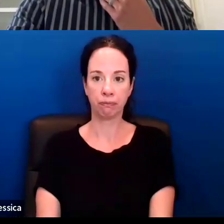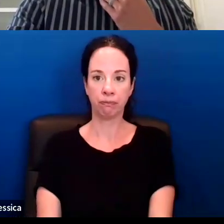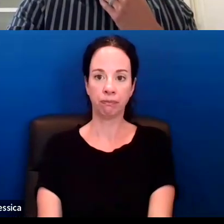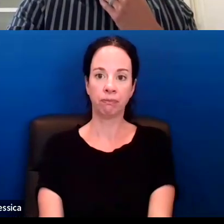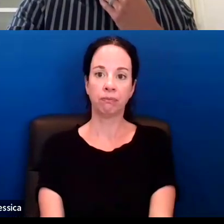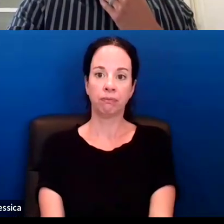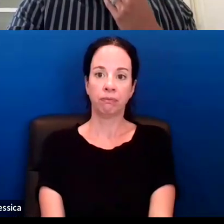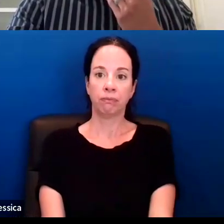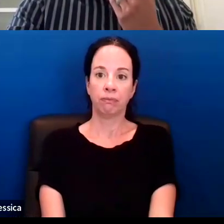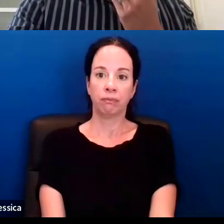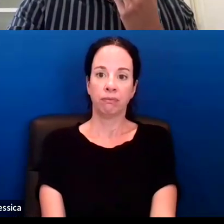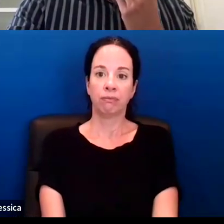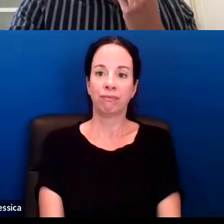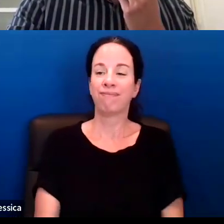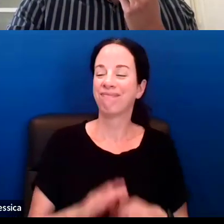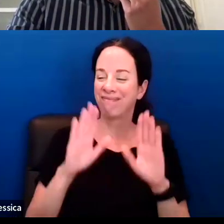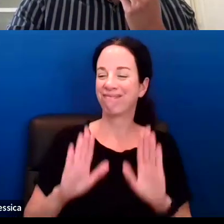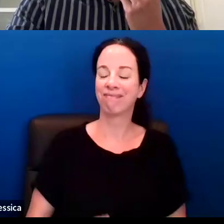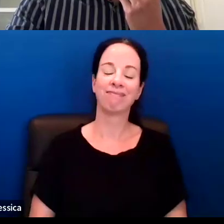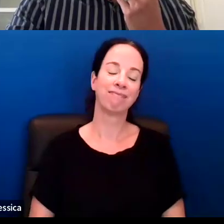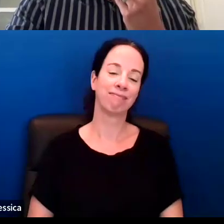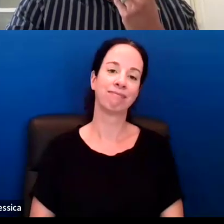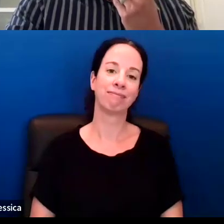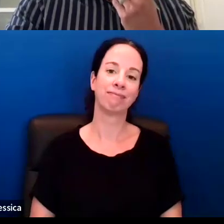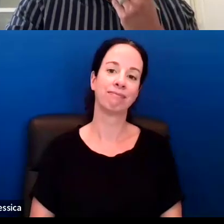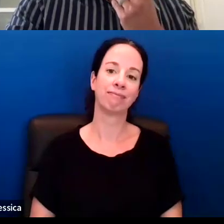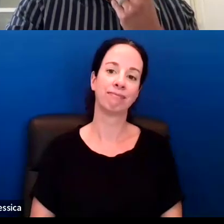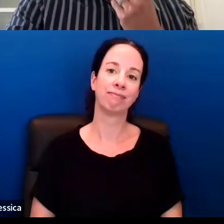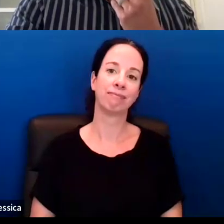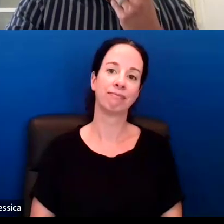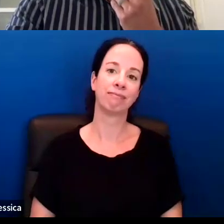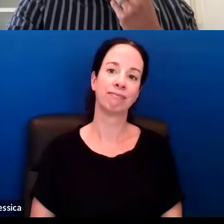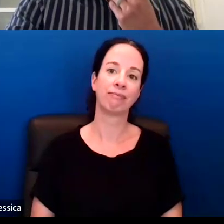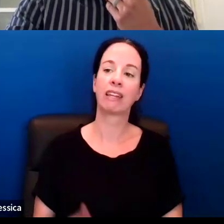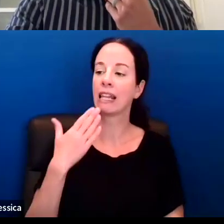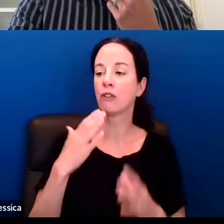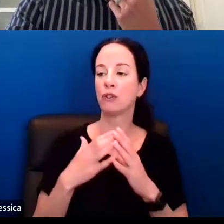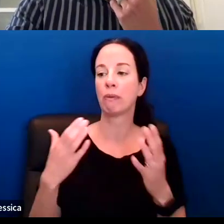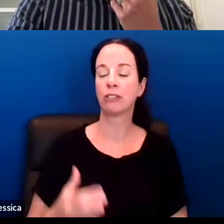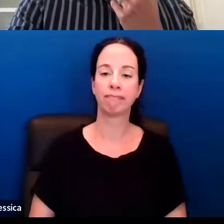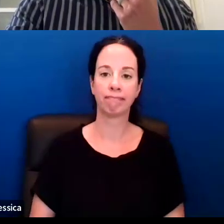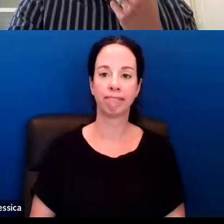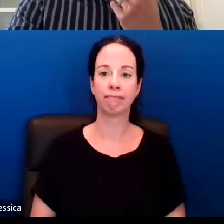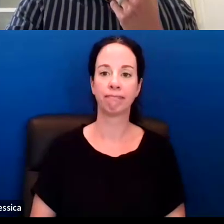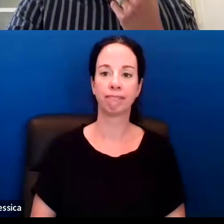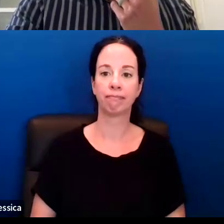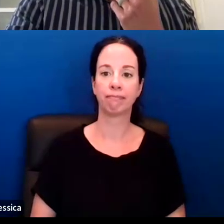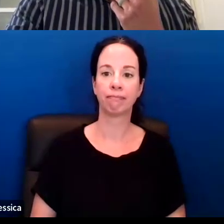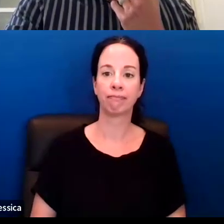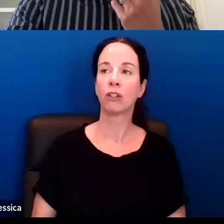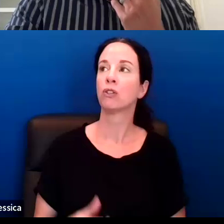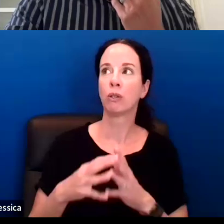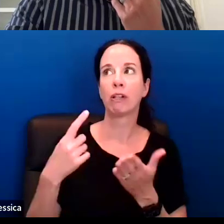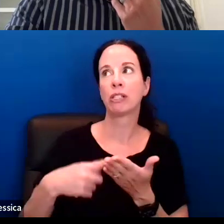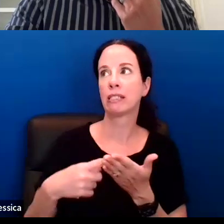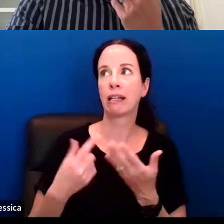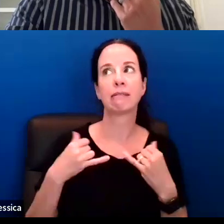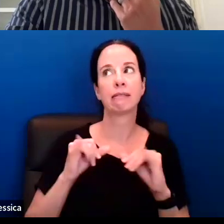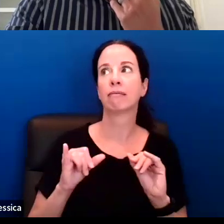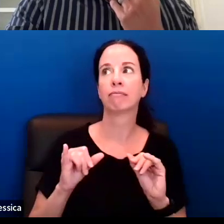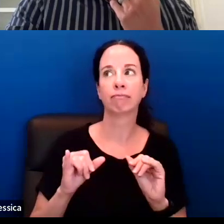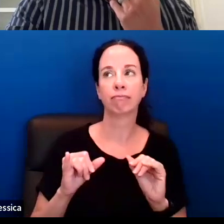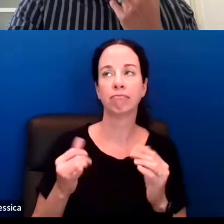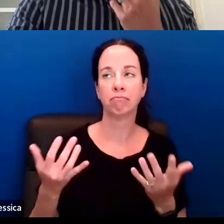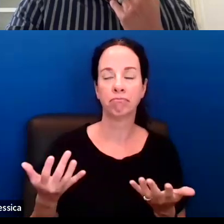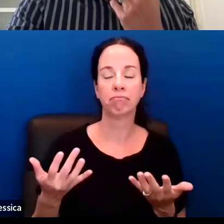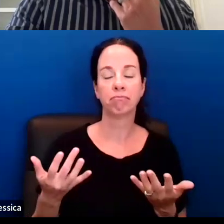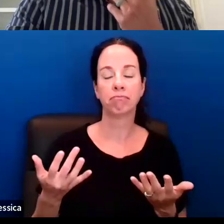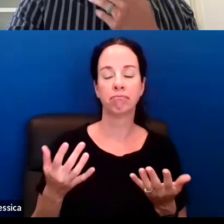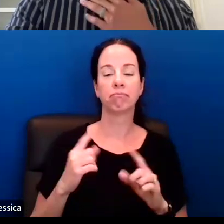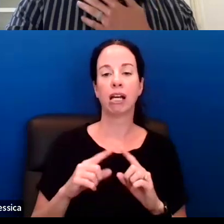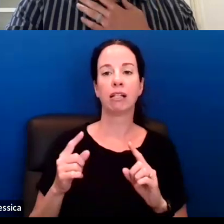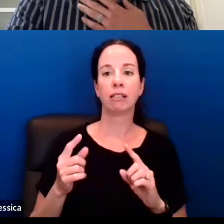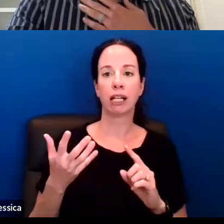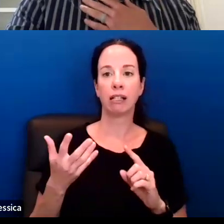Awesome. Thank you so much, Erin, and we've got a lot to cover still, but kind of a…Can you guys